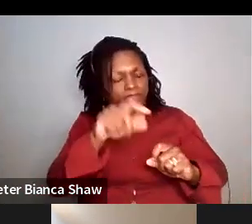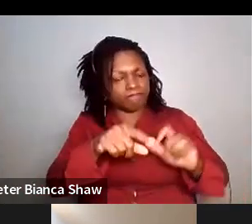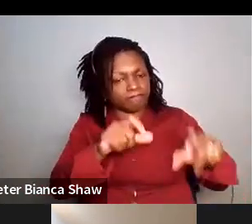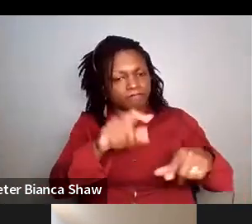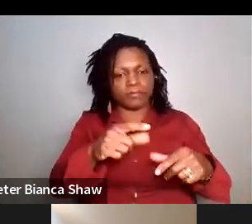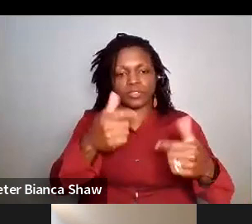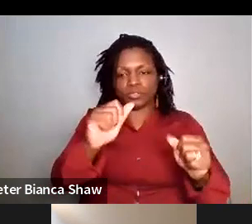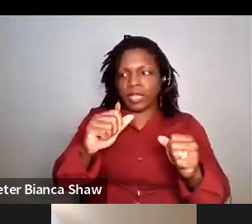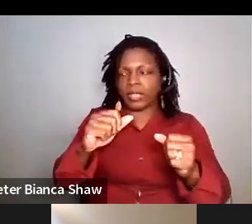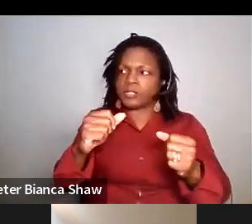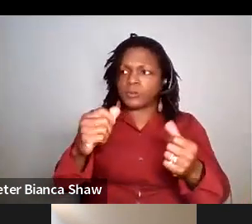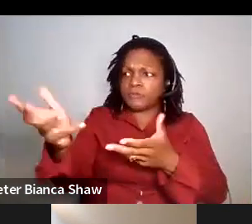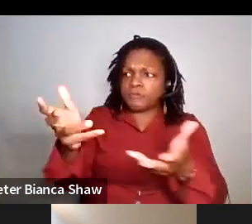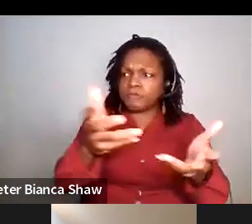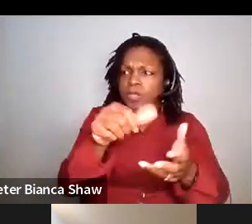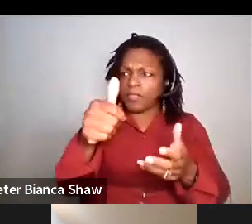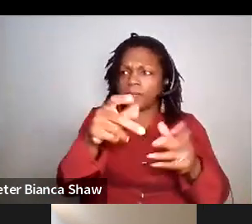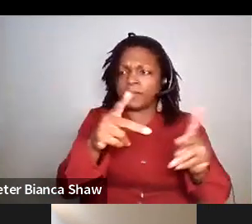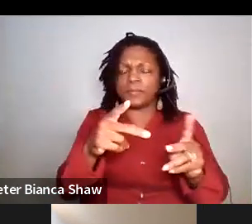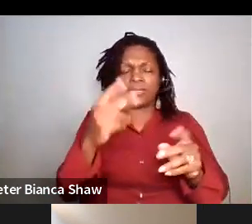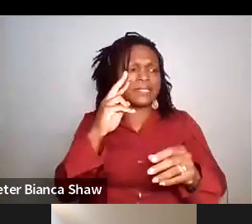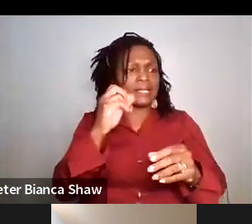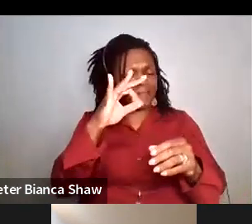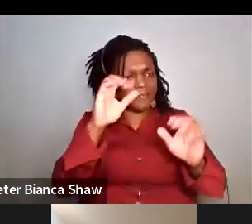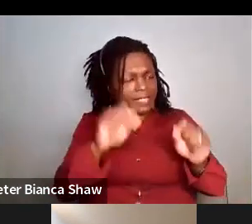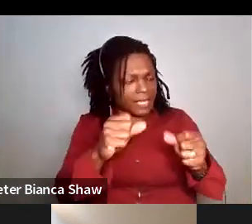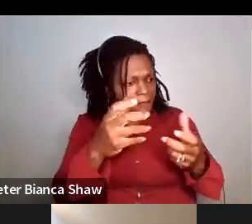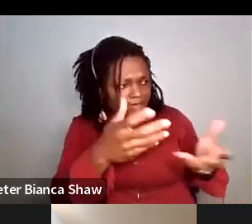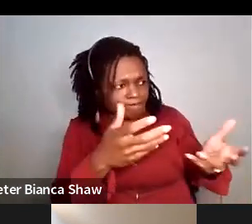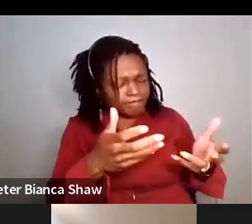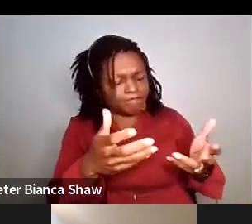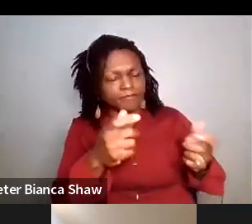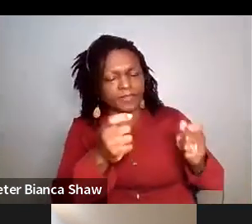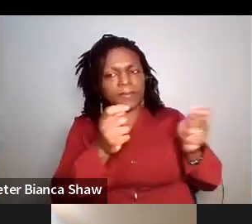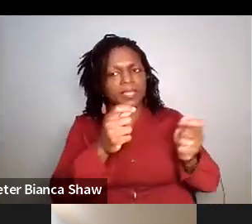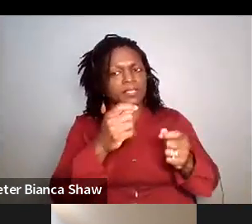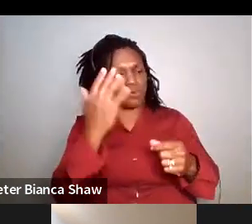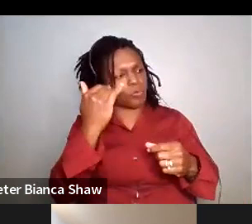What the process of what the provocation for concern may be.